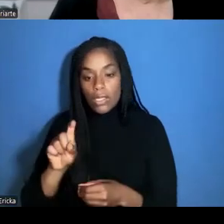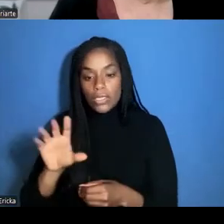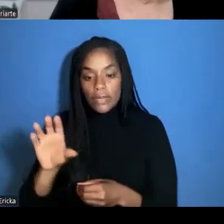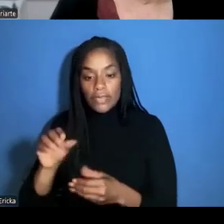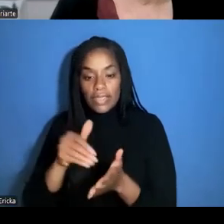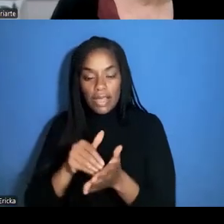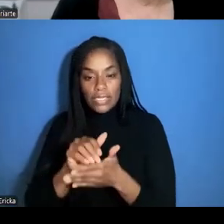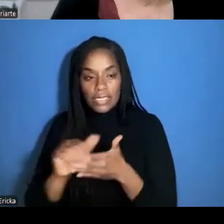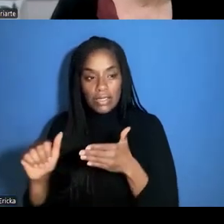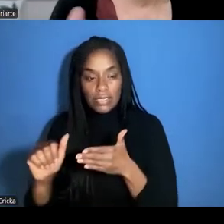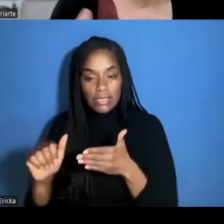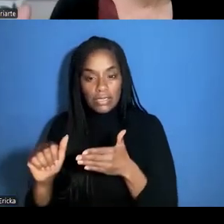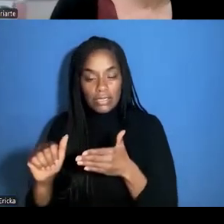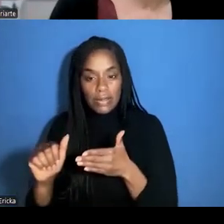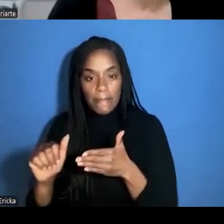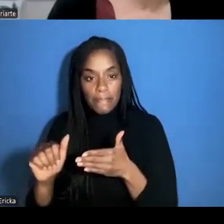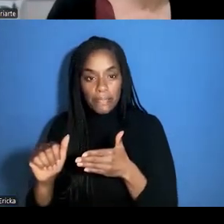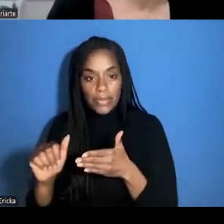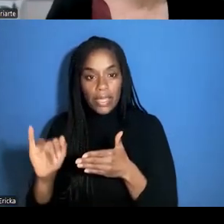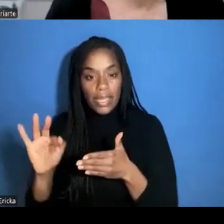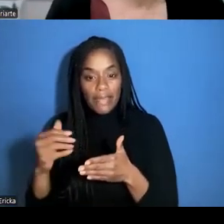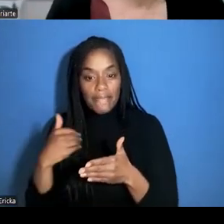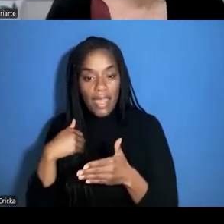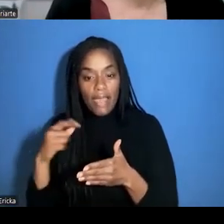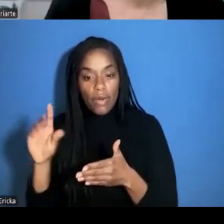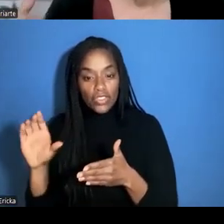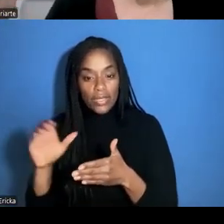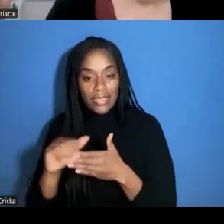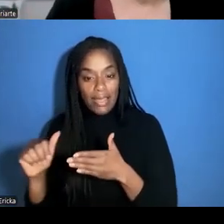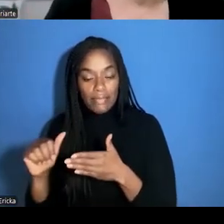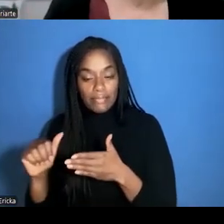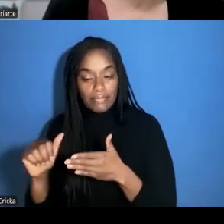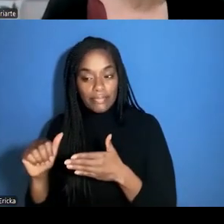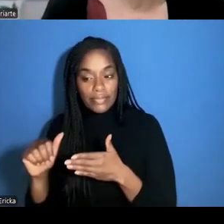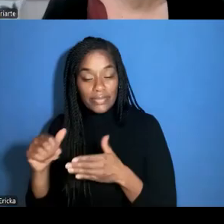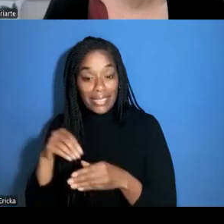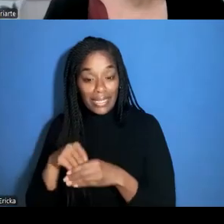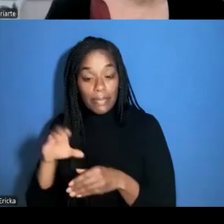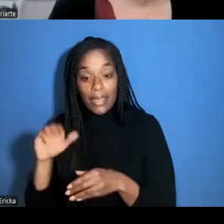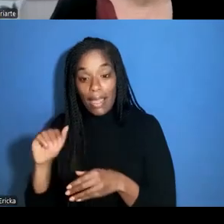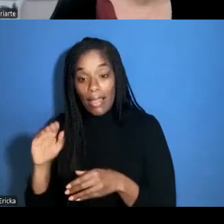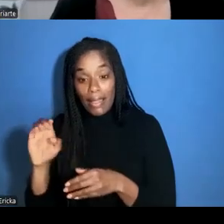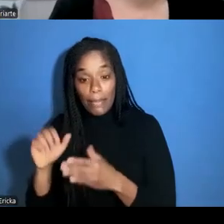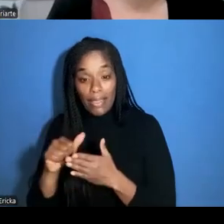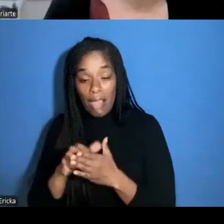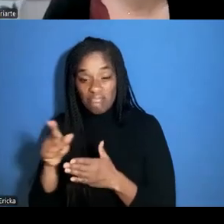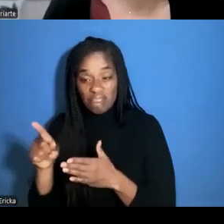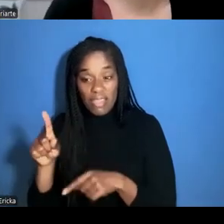you know, $100,000, if any, if I have $100,000 in my CalAble account, they can't touch that money.